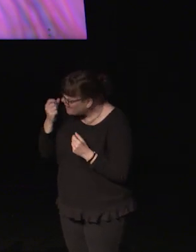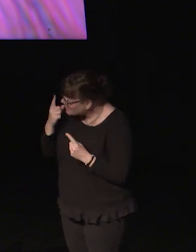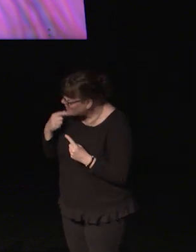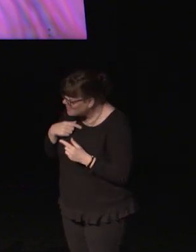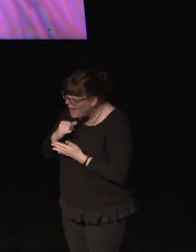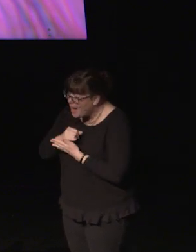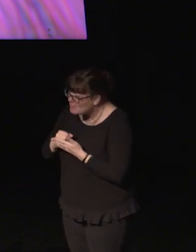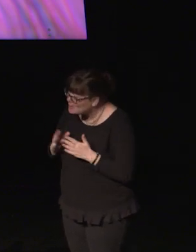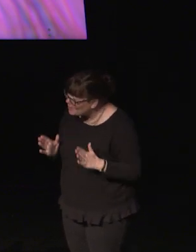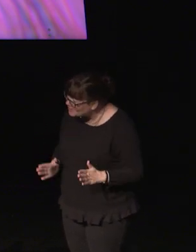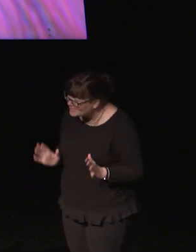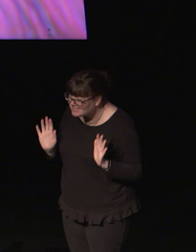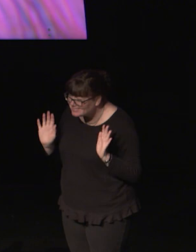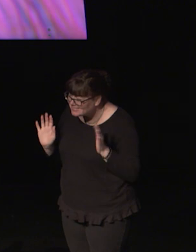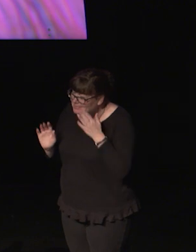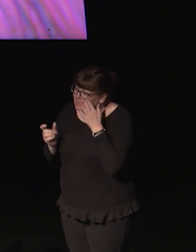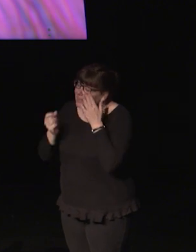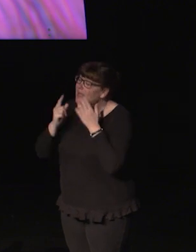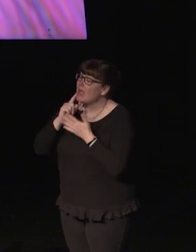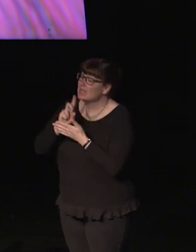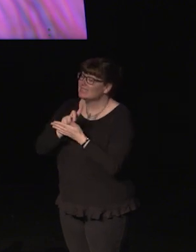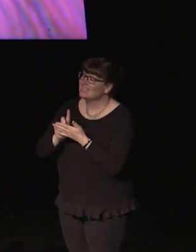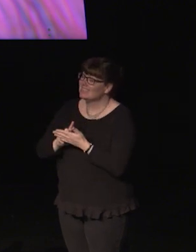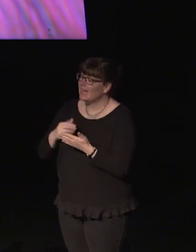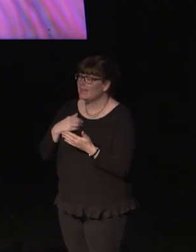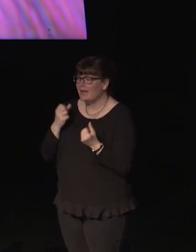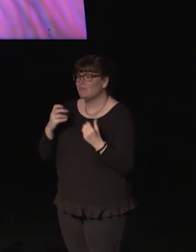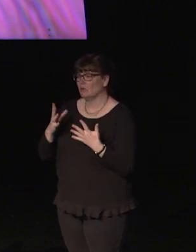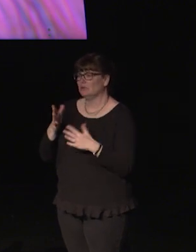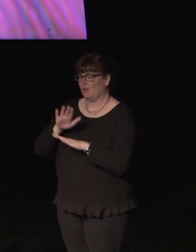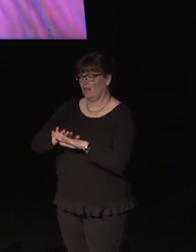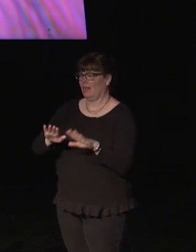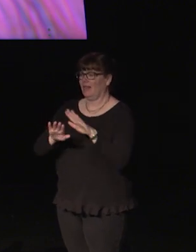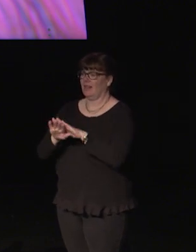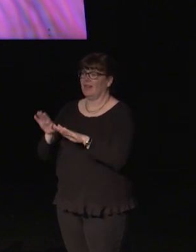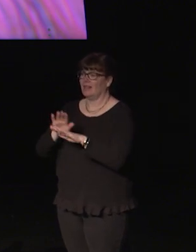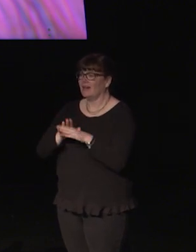is that there are more than one... There's multiple paths to, you know, this end result,